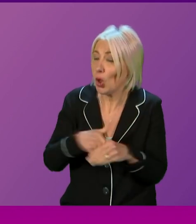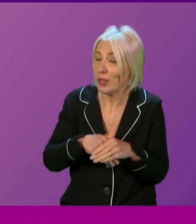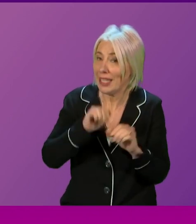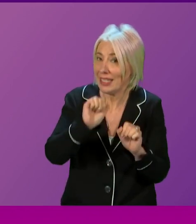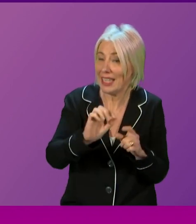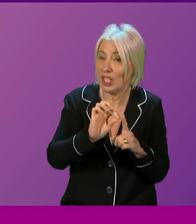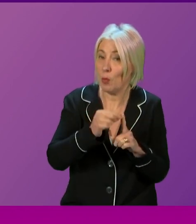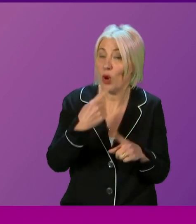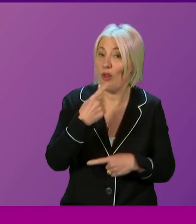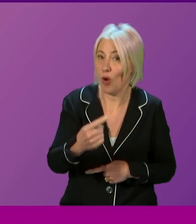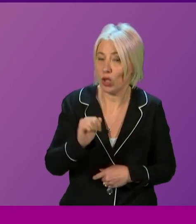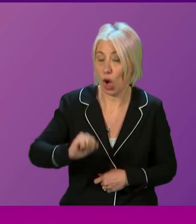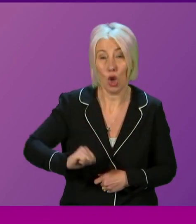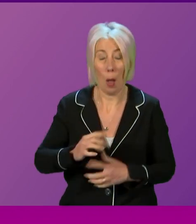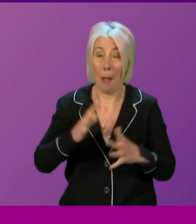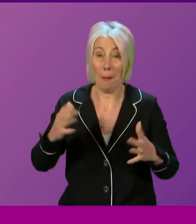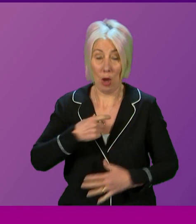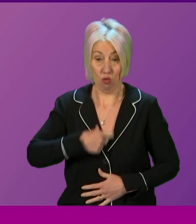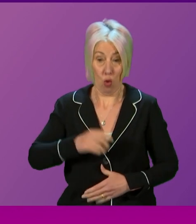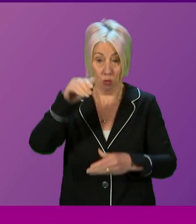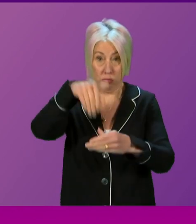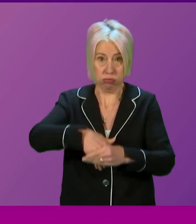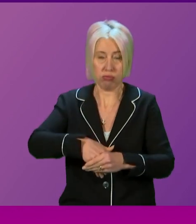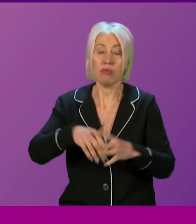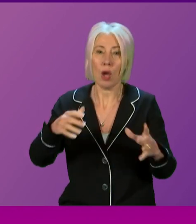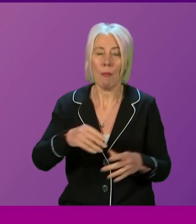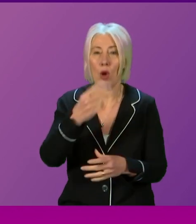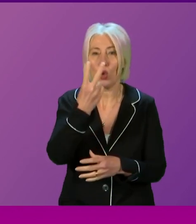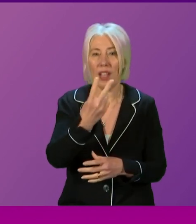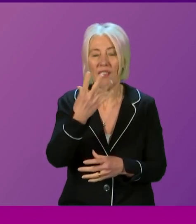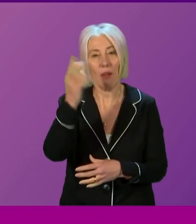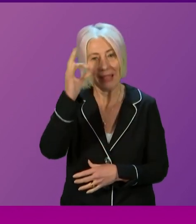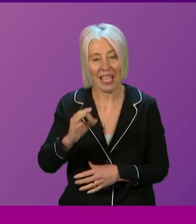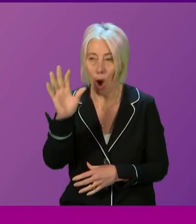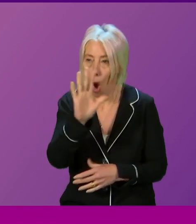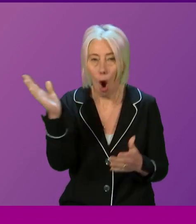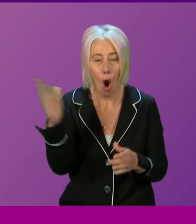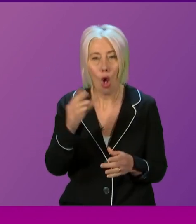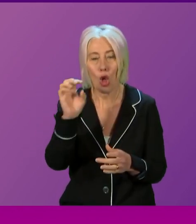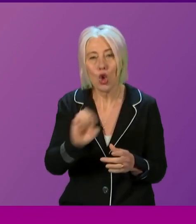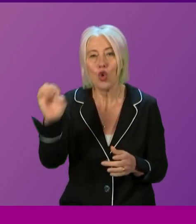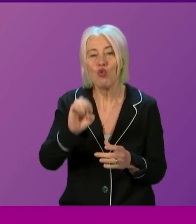“Scotland has a major role to play in this with an estimated 25 per cent of Europe’s offshore wind potential.”